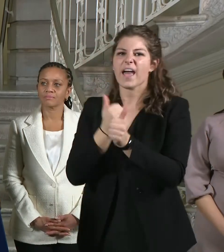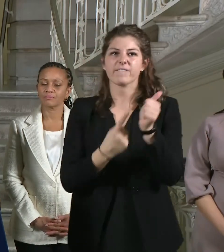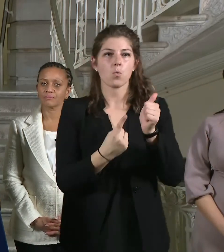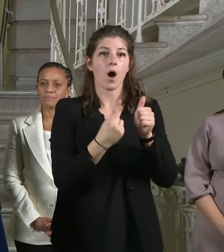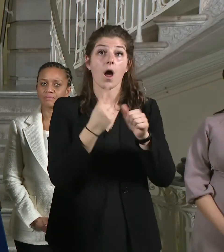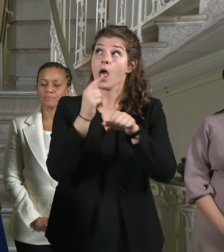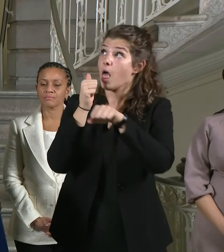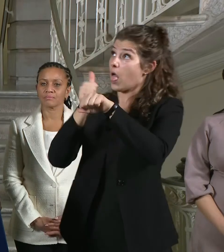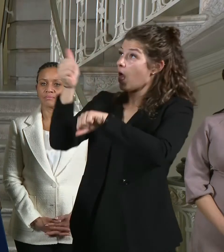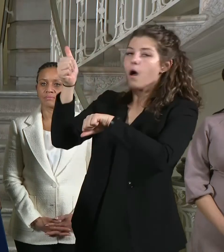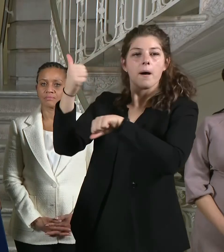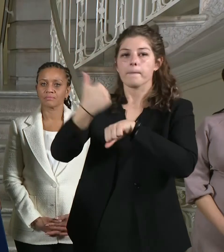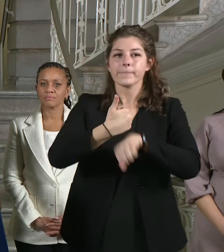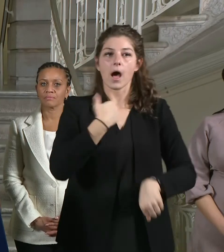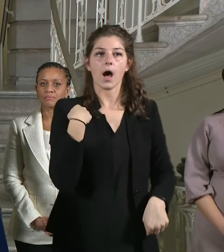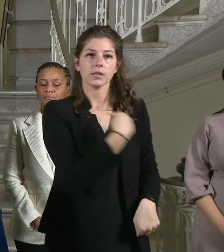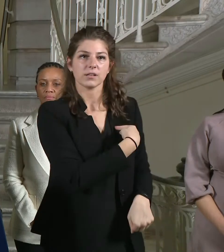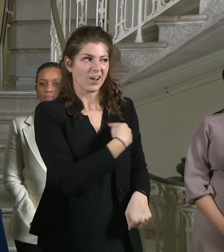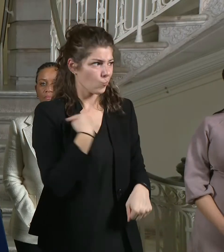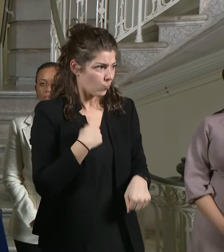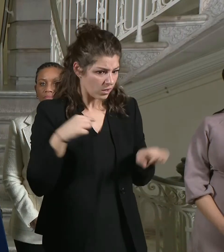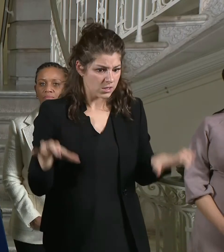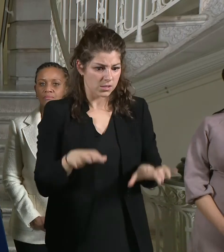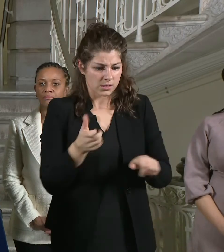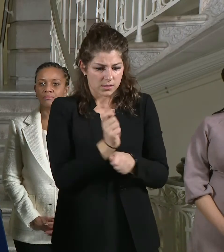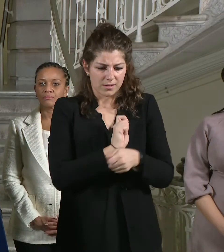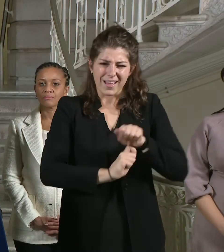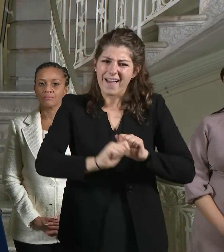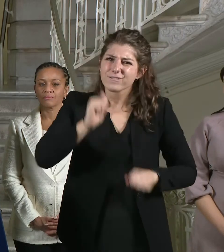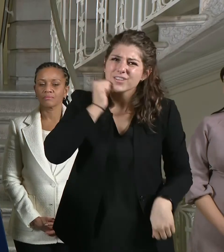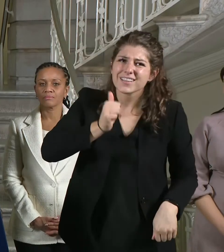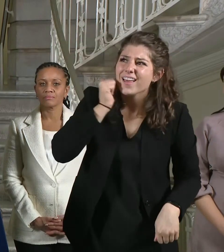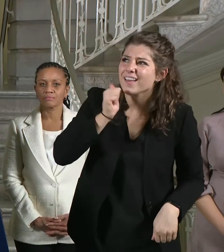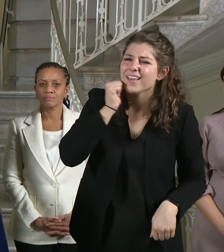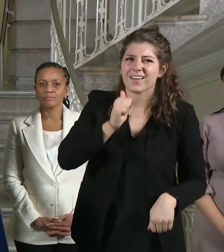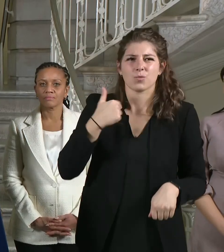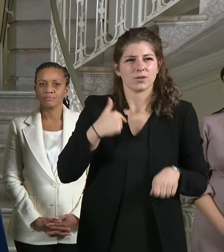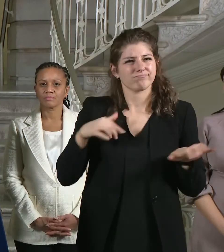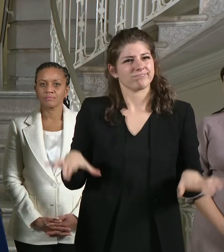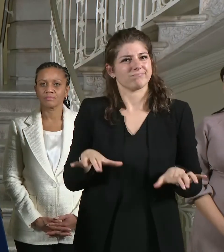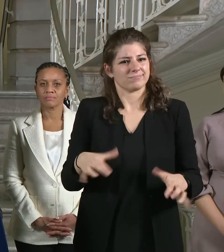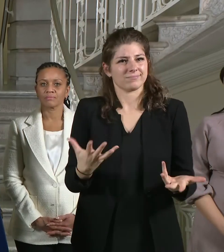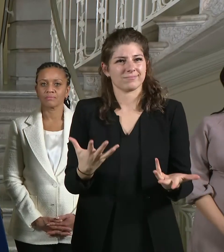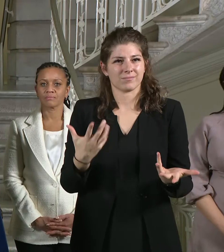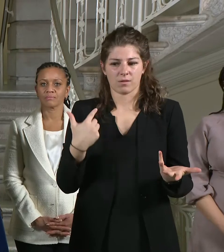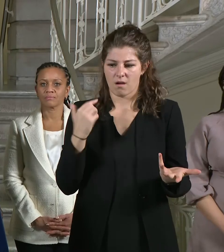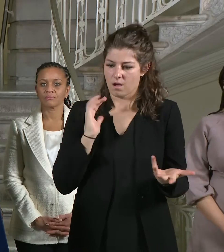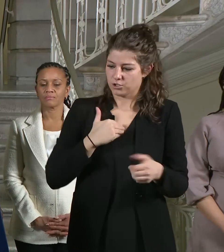WE ARE THE ONLY ONES THAT ARE SEEING SAYING FEDERAL GOVERNMEN T DO YOUR JOB. EVERYONE IS